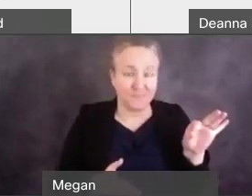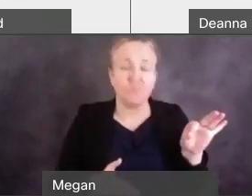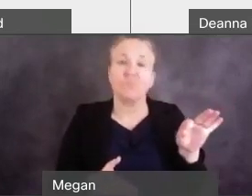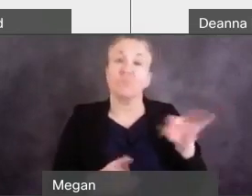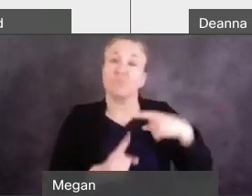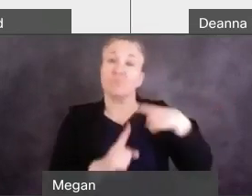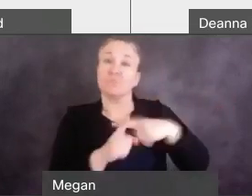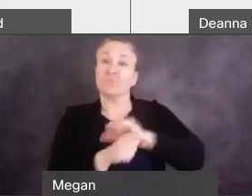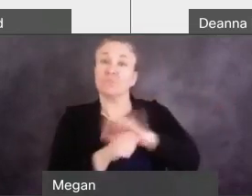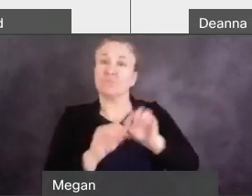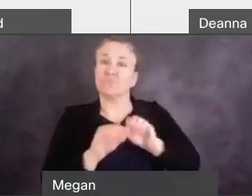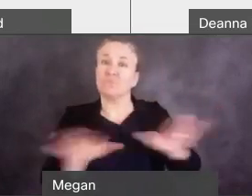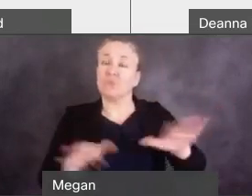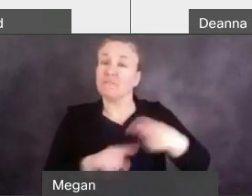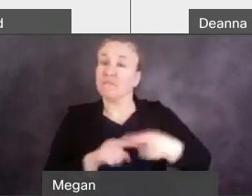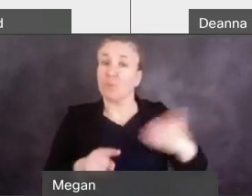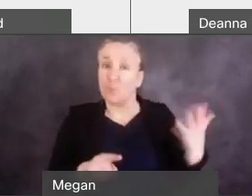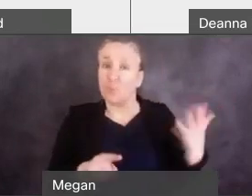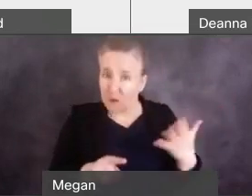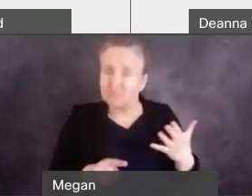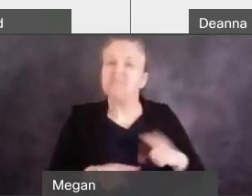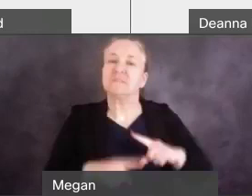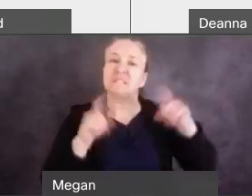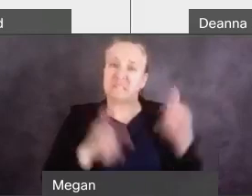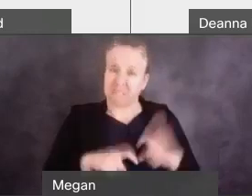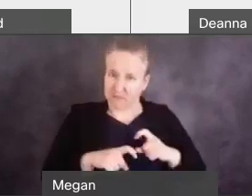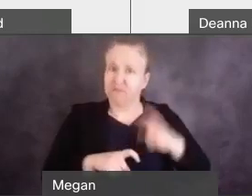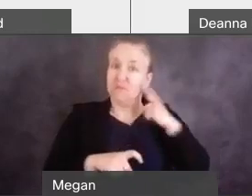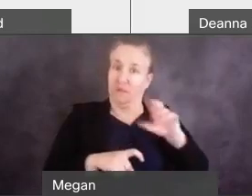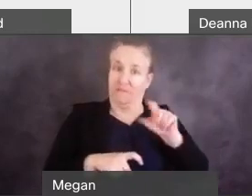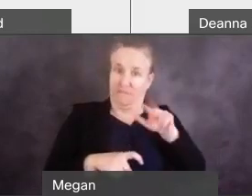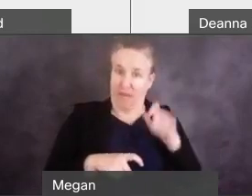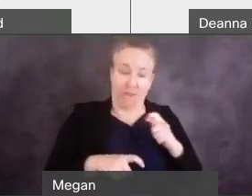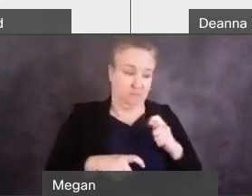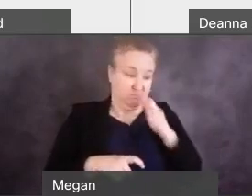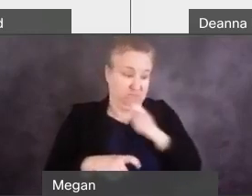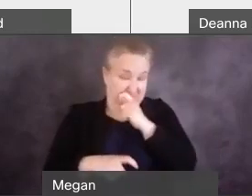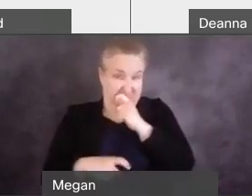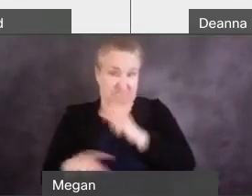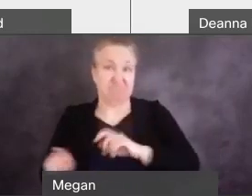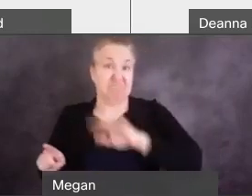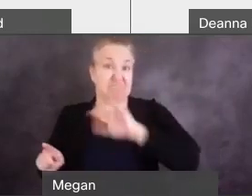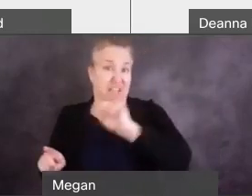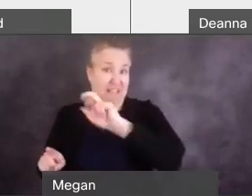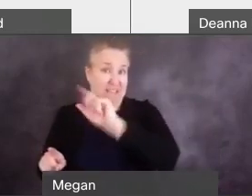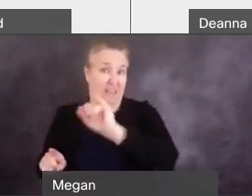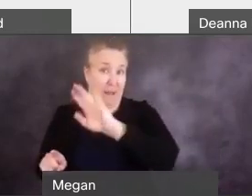are a result of a positive test for the virus, not from an antibody test. 30 of these were